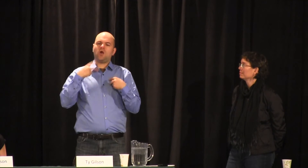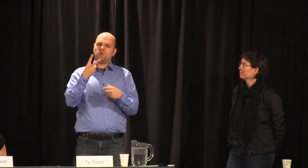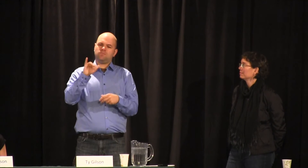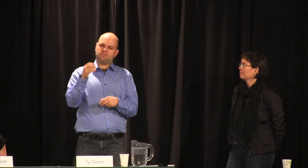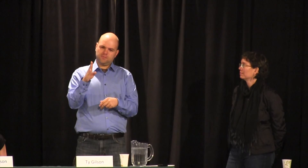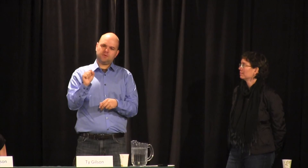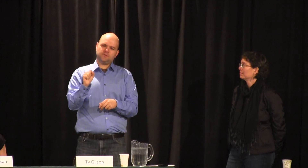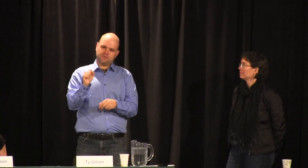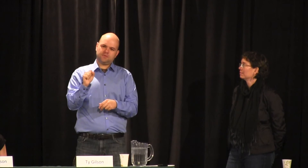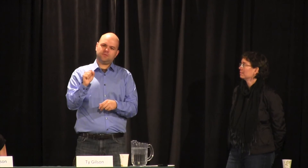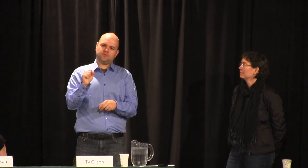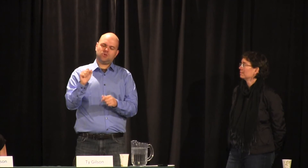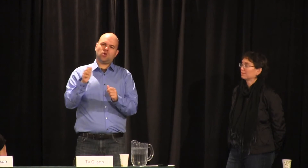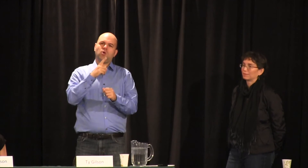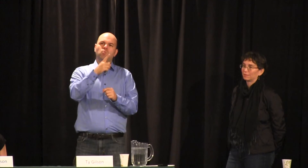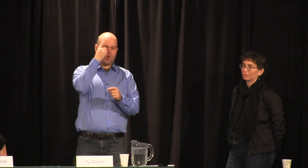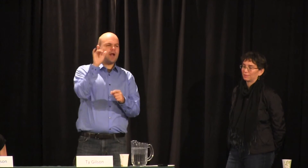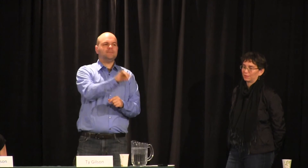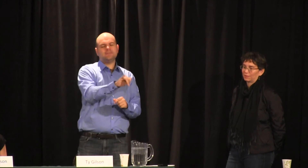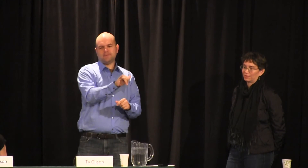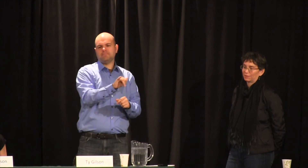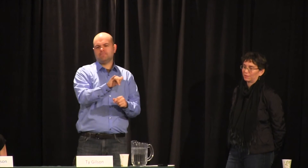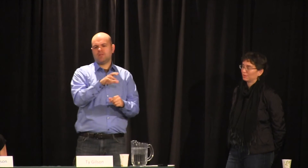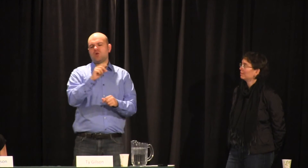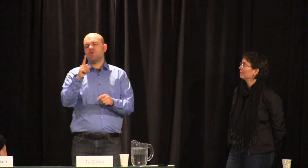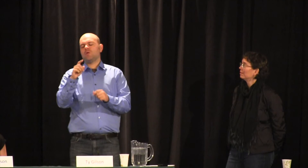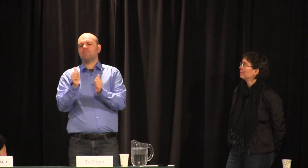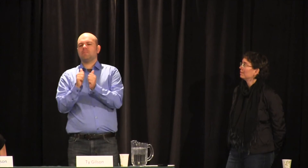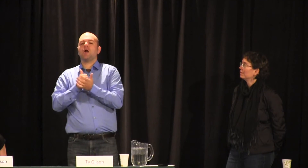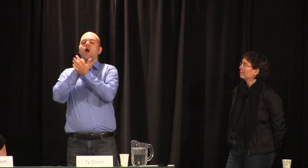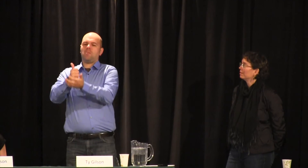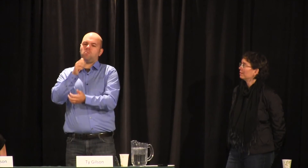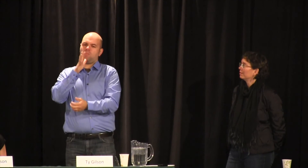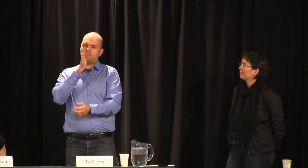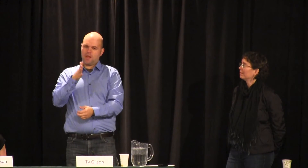well, actually I had another job. It was similar to that.